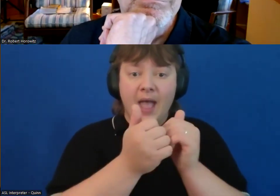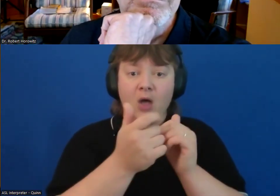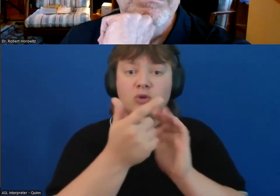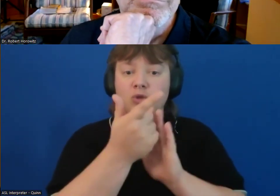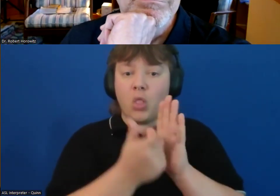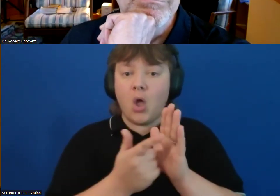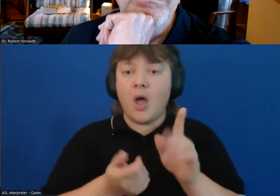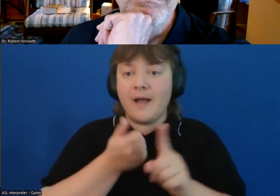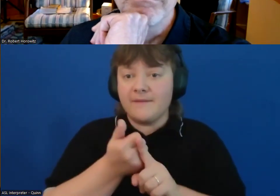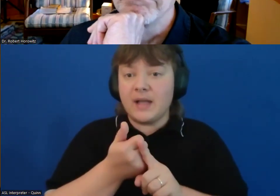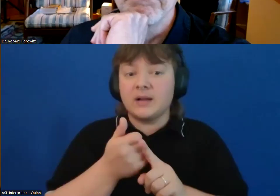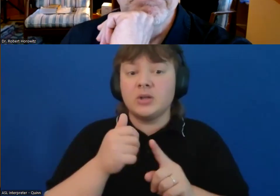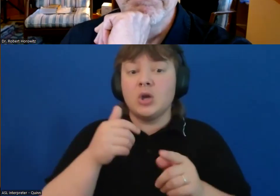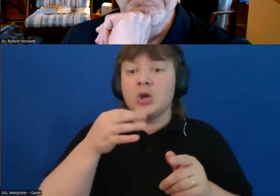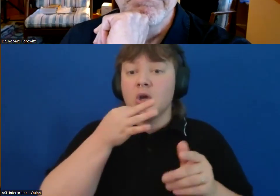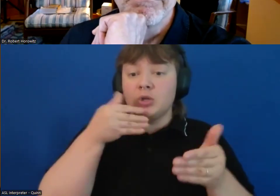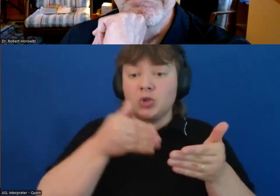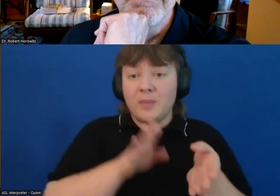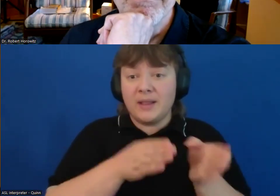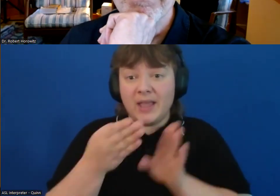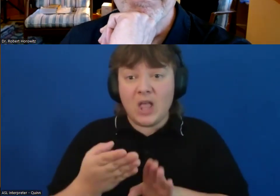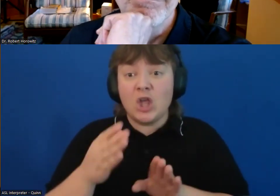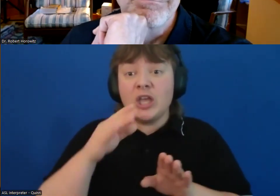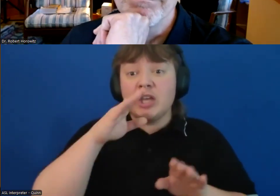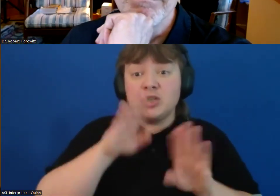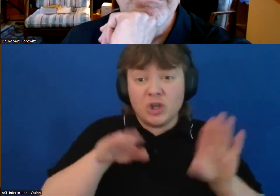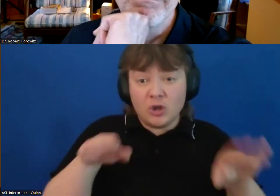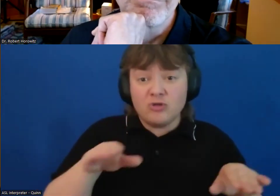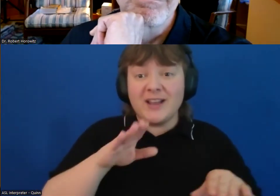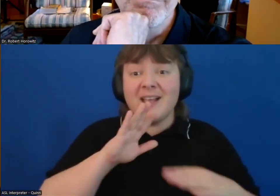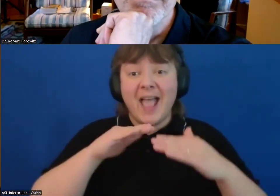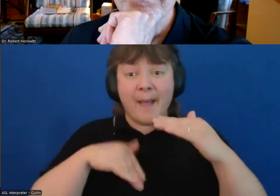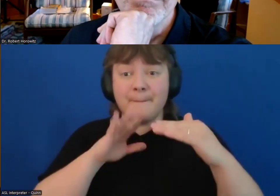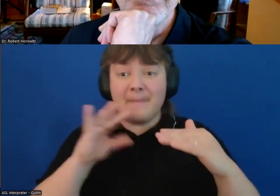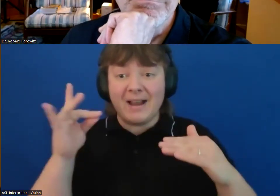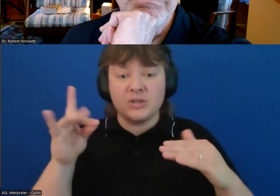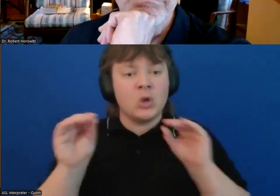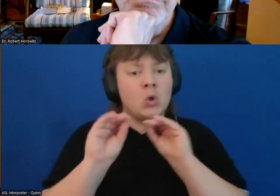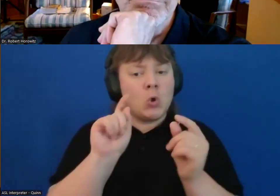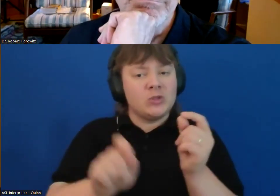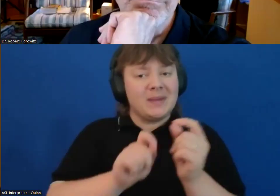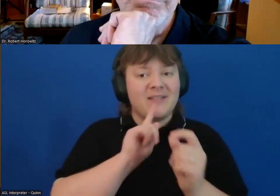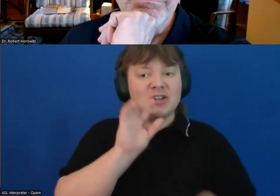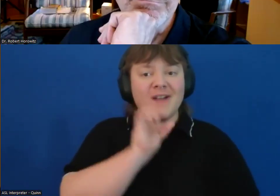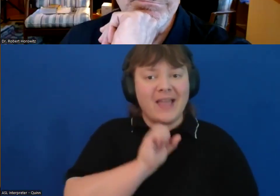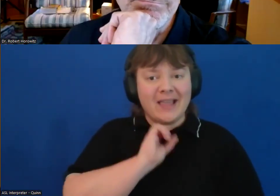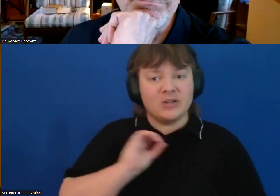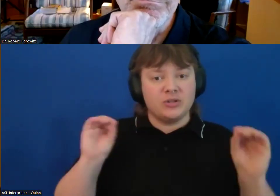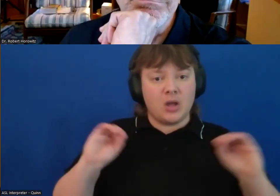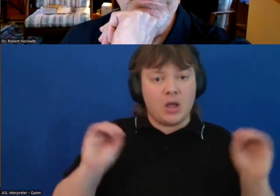ill children and minors? I I don't believe there's any specification of age but the idea of defining